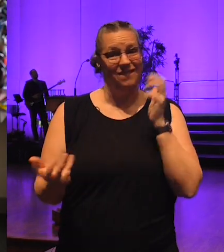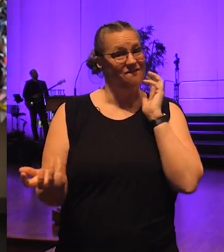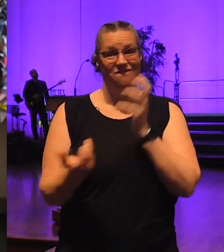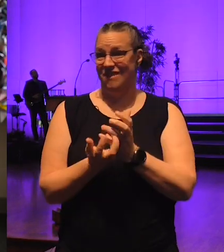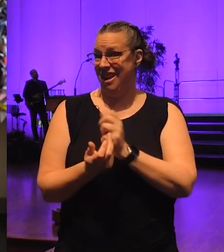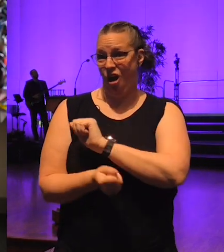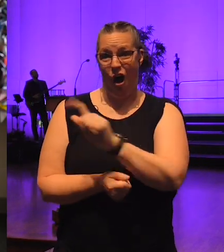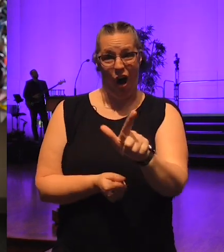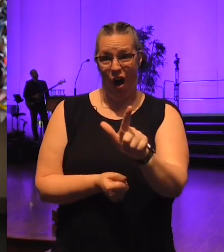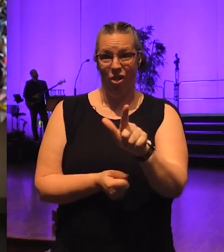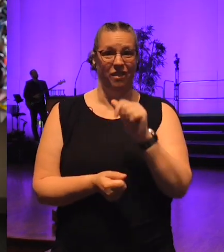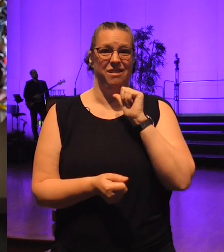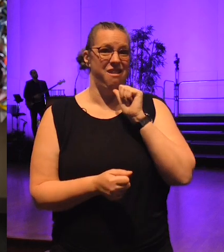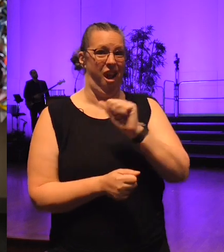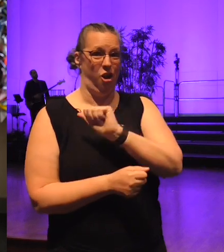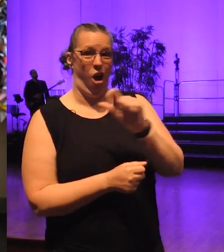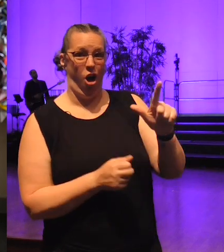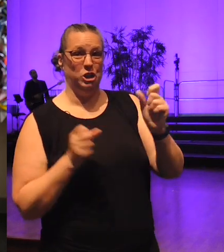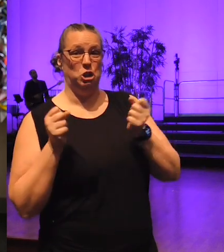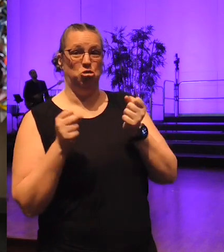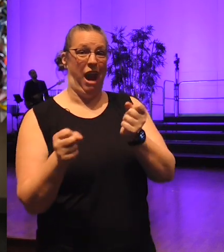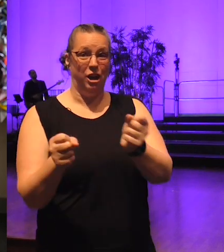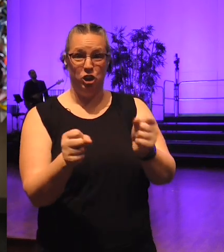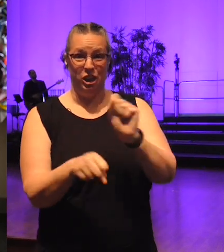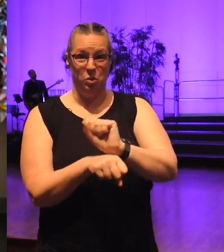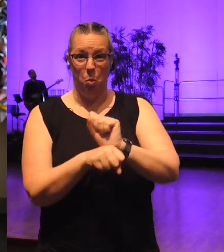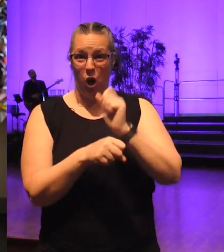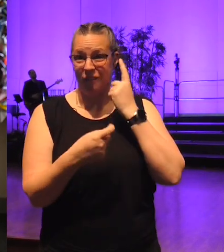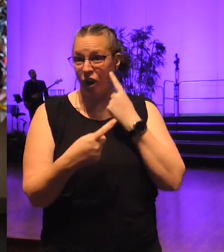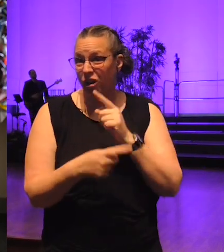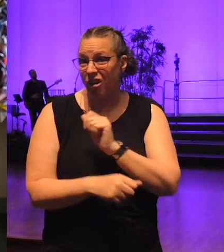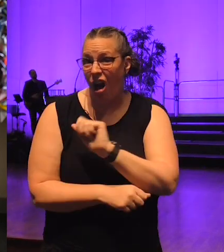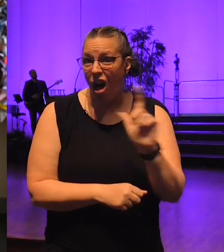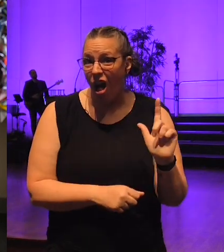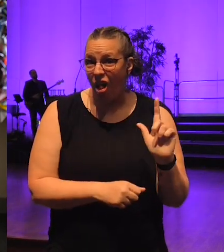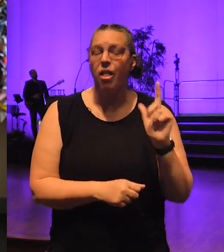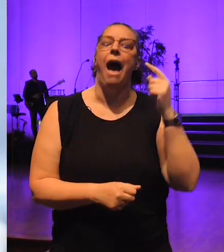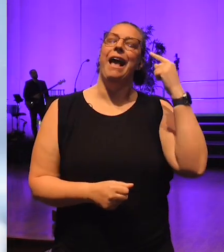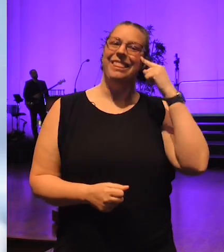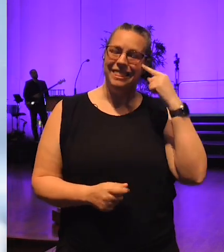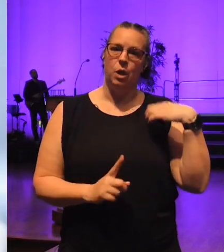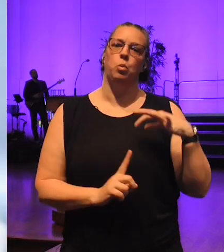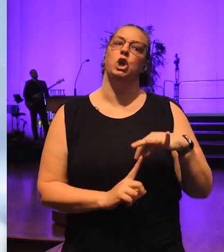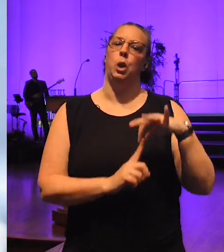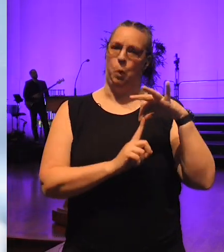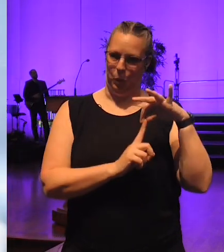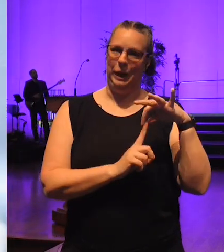strategy works for everybody I think it's cuz we're all uniquely special I am now an enag